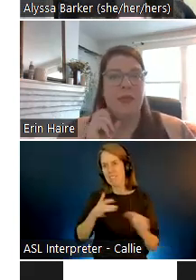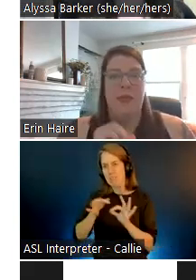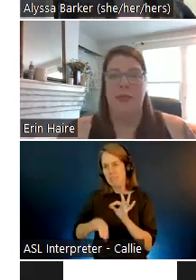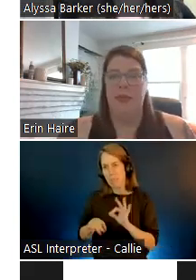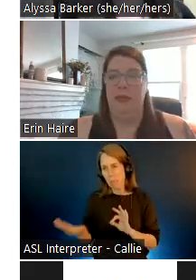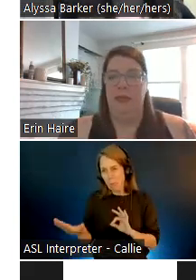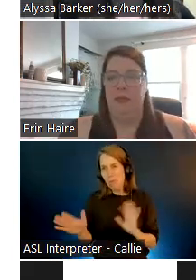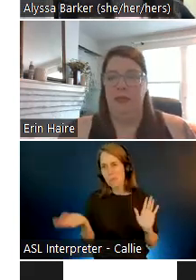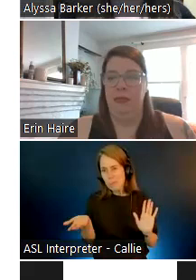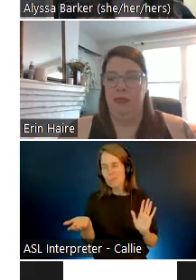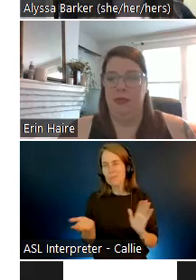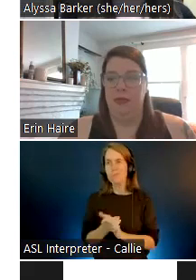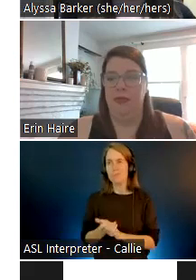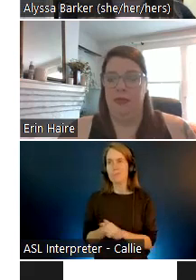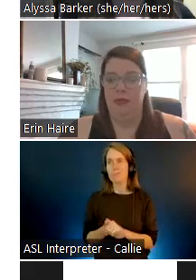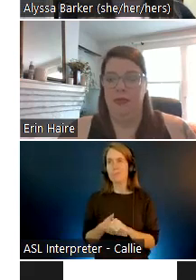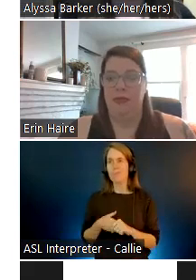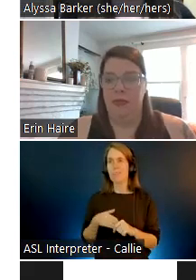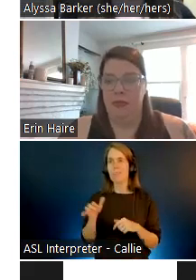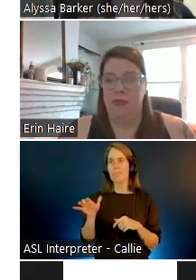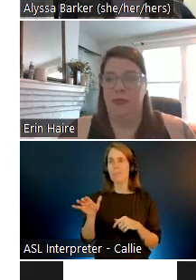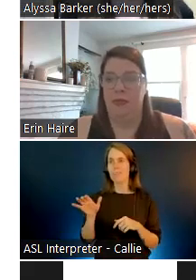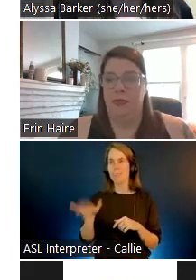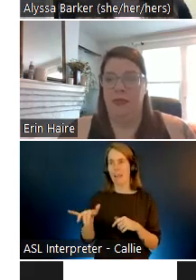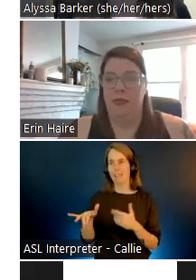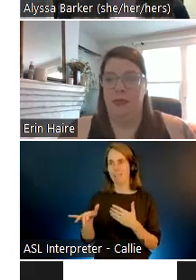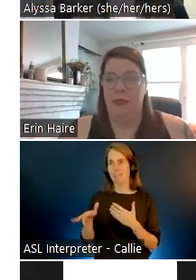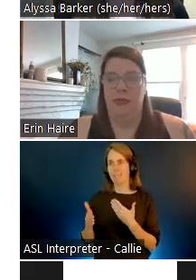typically is usually something that can be done for them without with very minimal cost